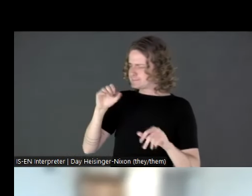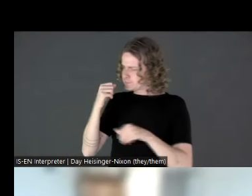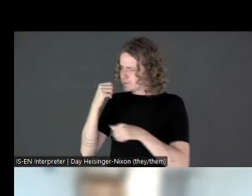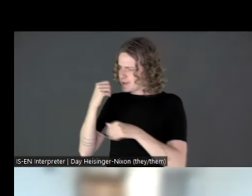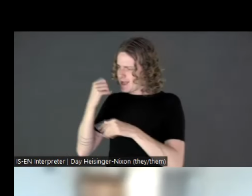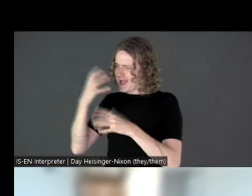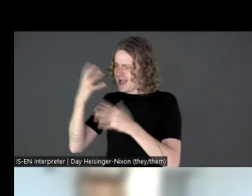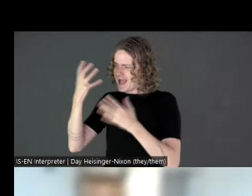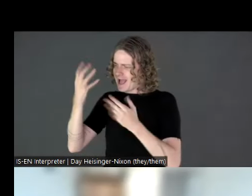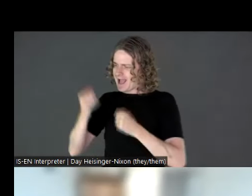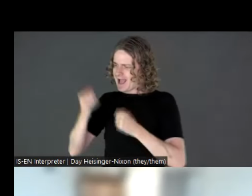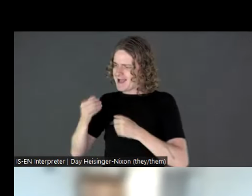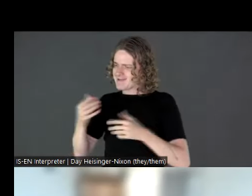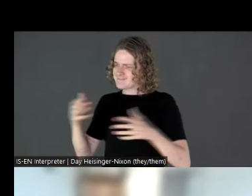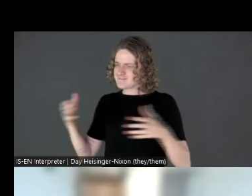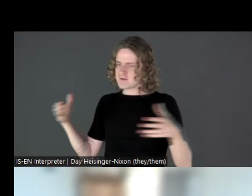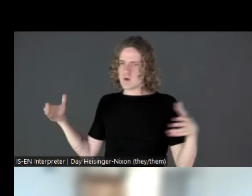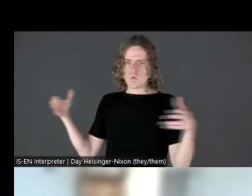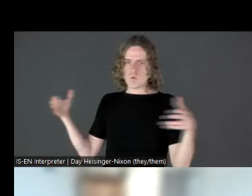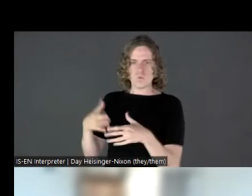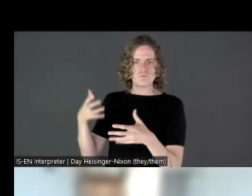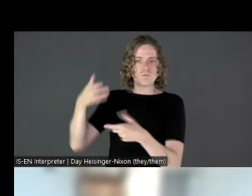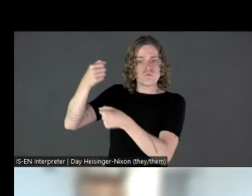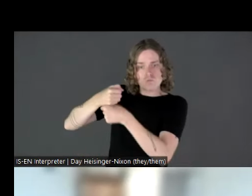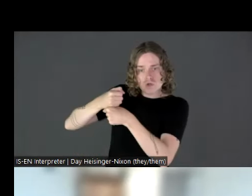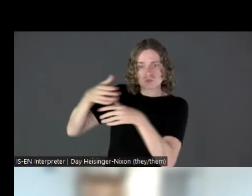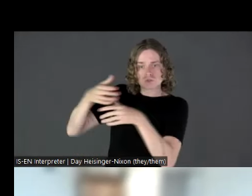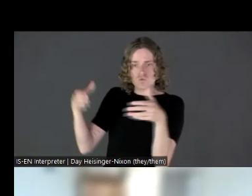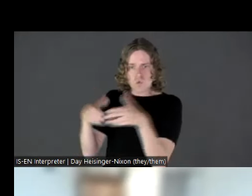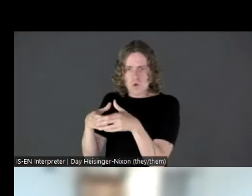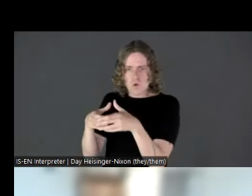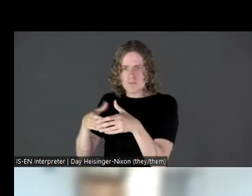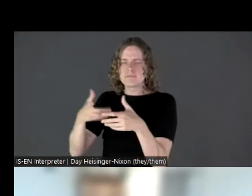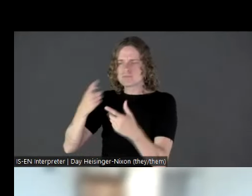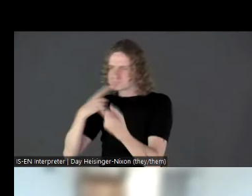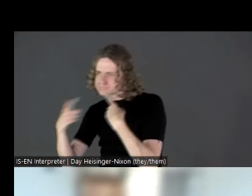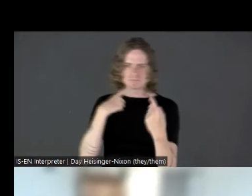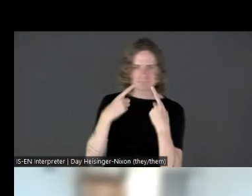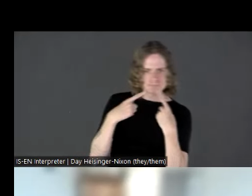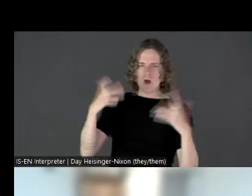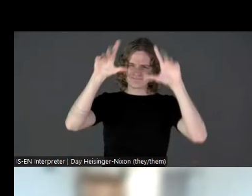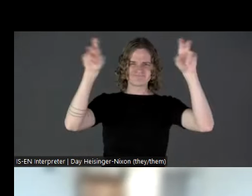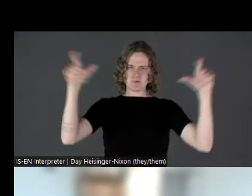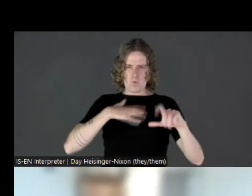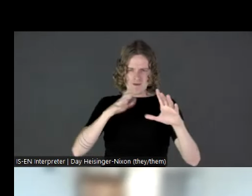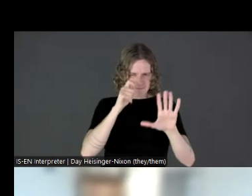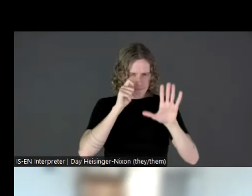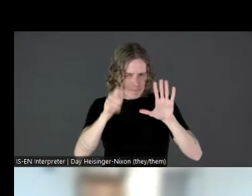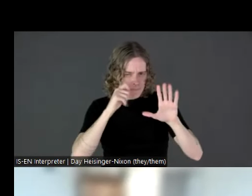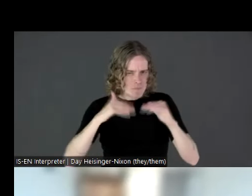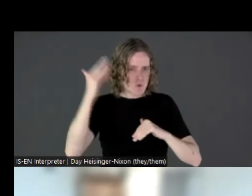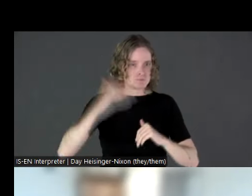tool I covered briefly on how to get started on disability inclusive humanitarian action and what